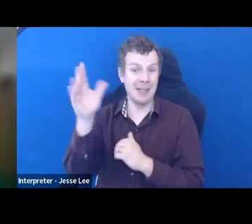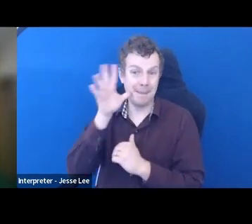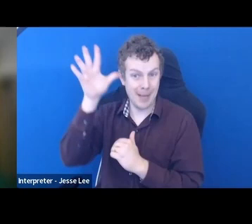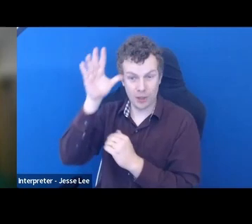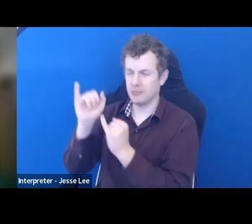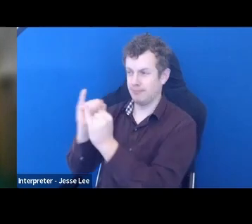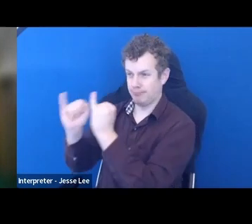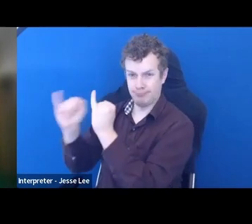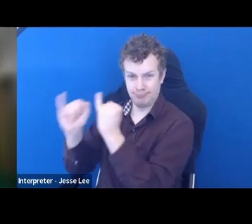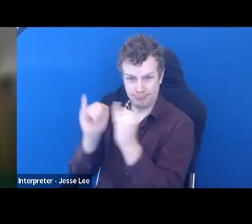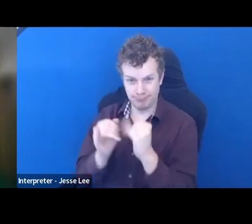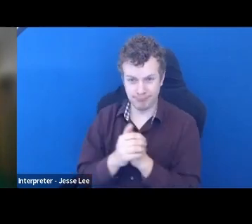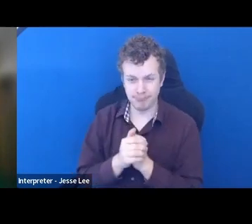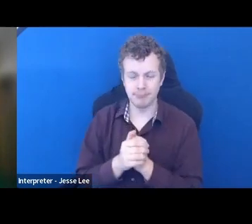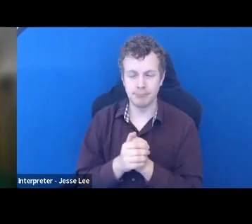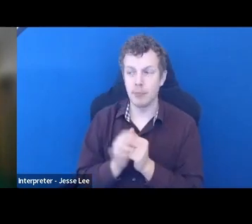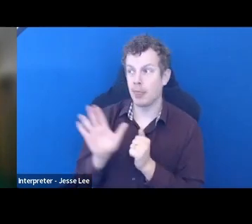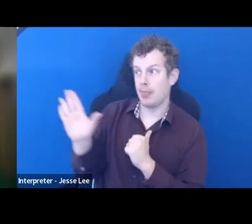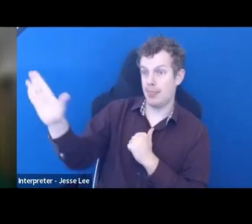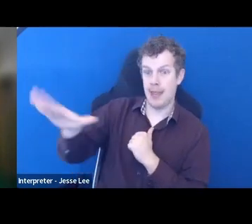All these children had unilateral hearing loss.